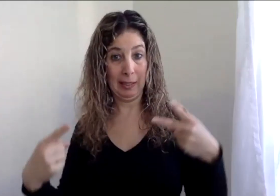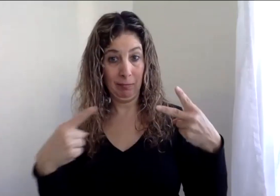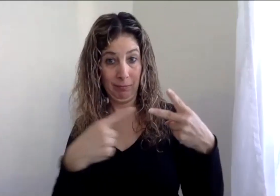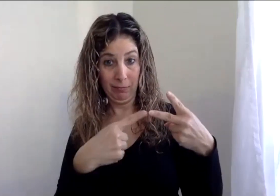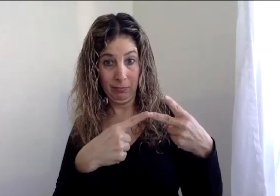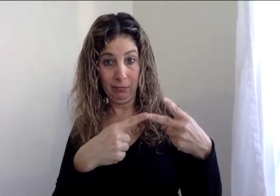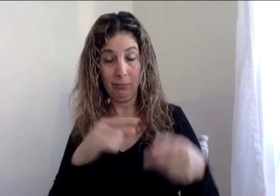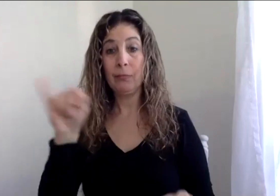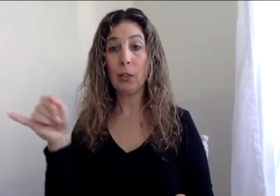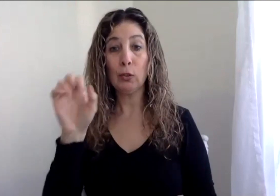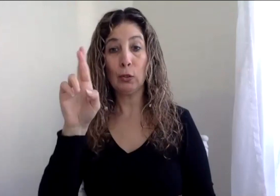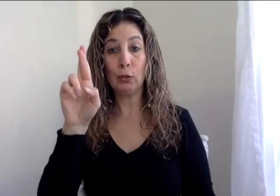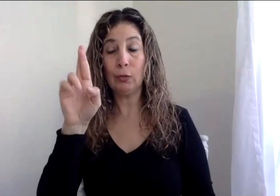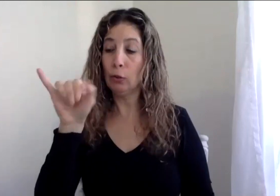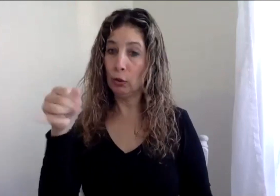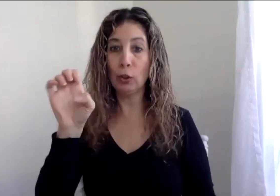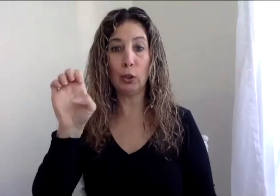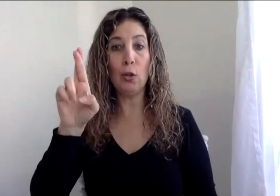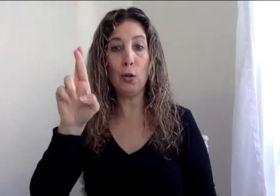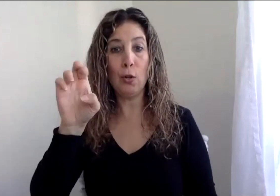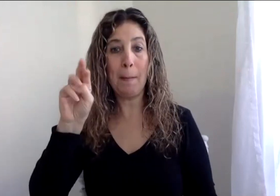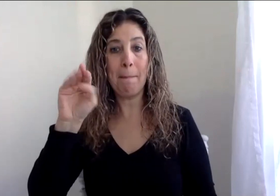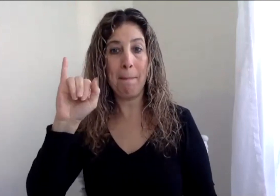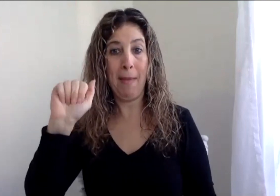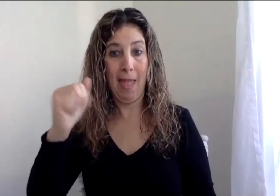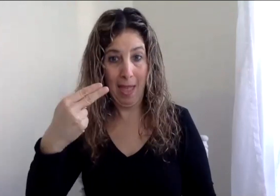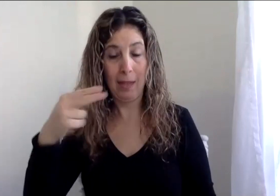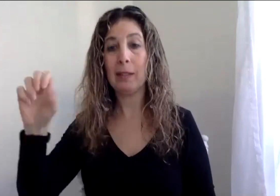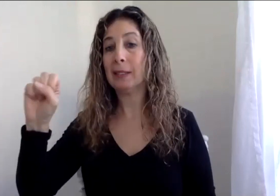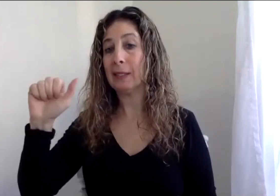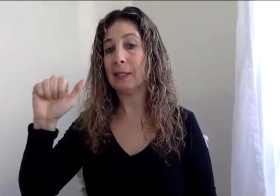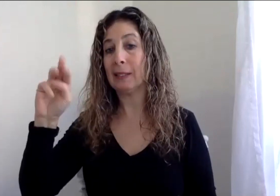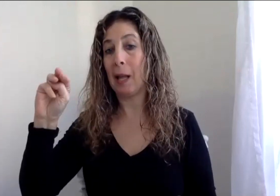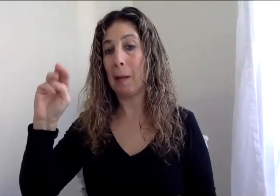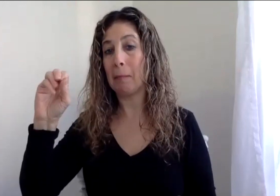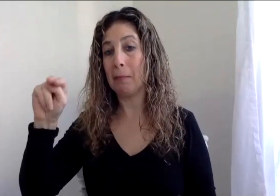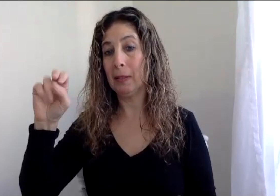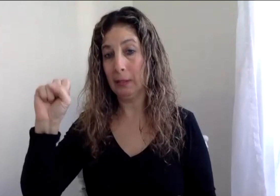The second individual who gave us permission to use their words is Jeremiah Sammons.